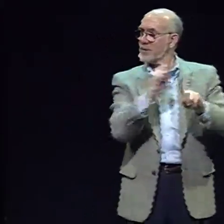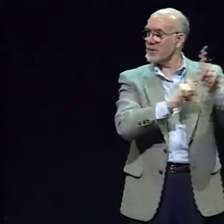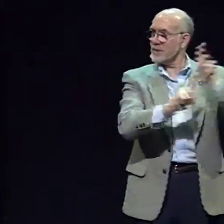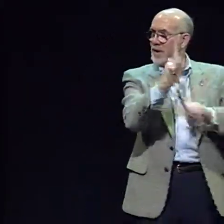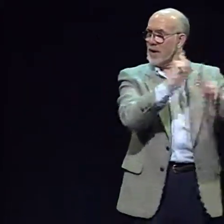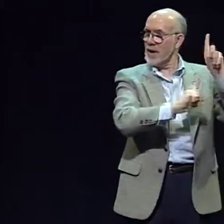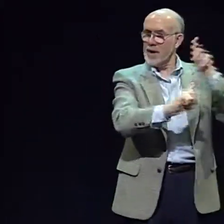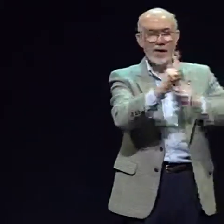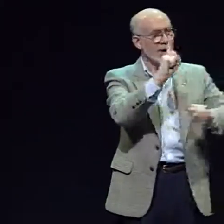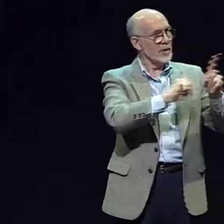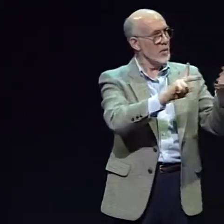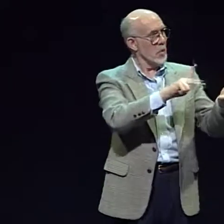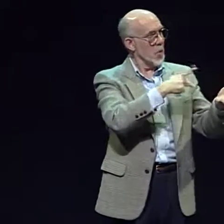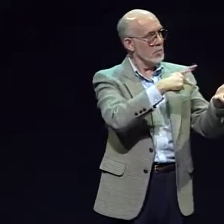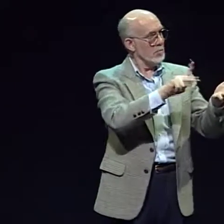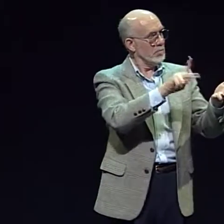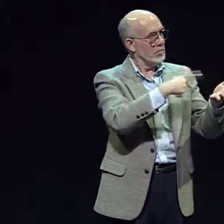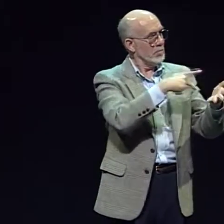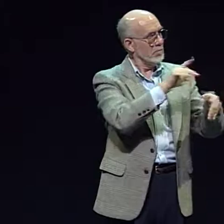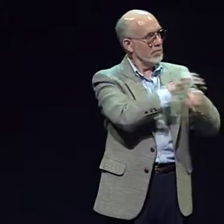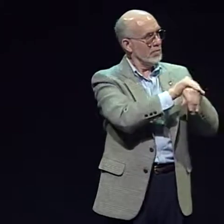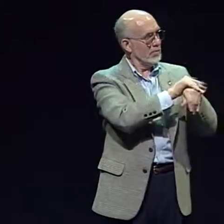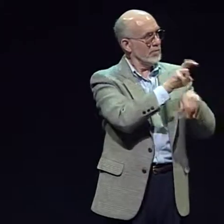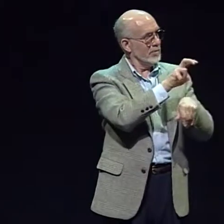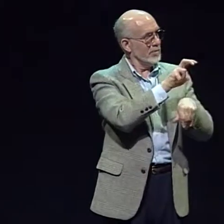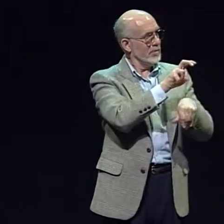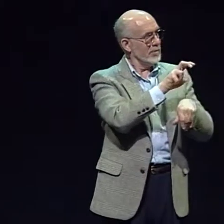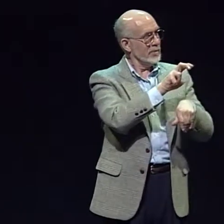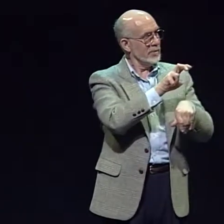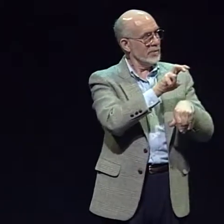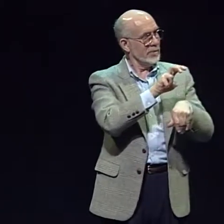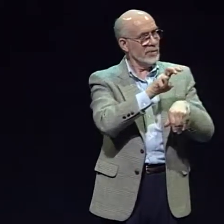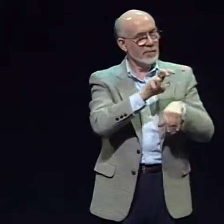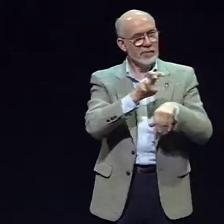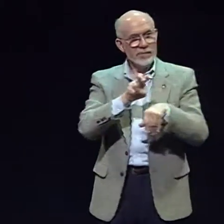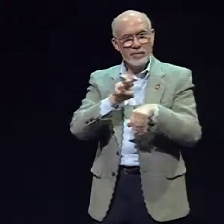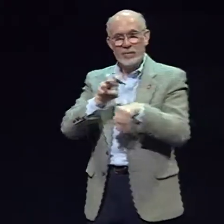AND SO WE'RE IN A TRANSITION FROM SIGNING POETRY IN ENGLISH